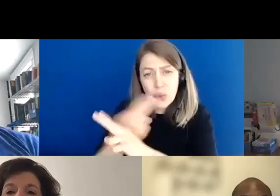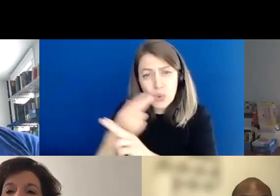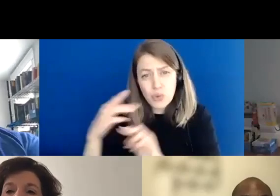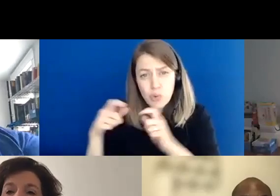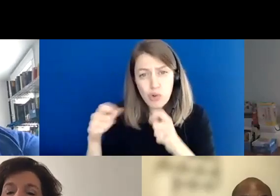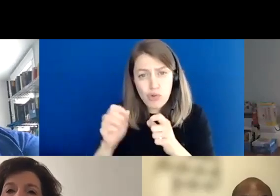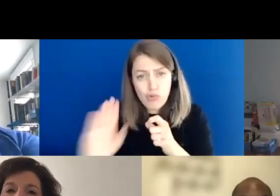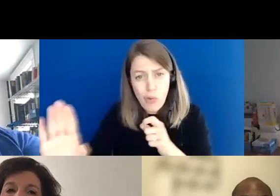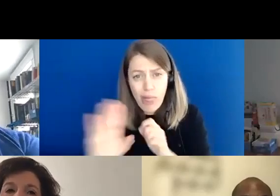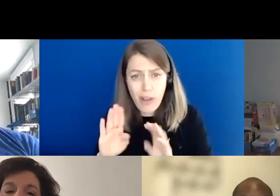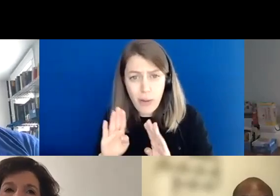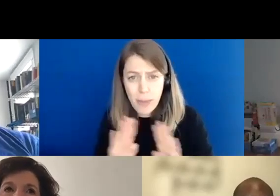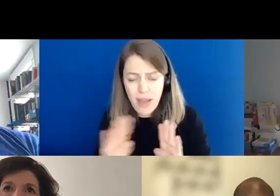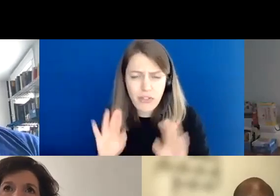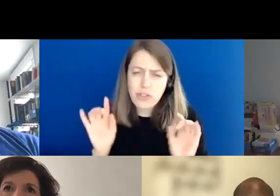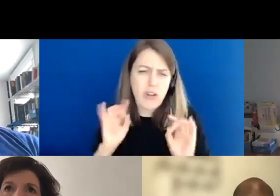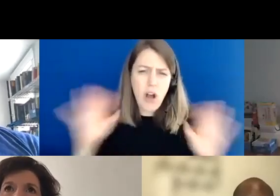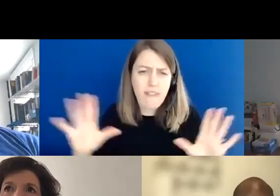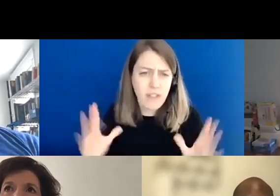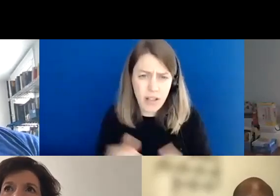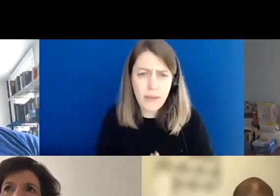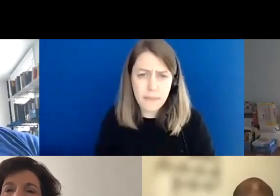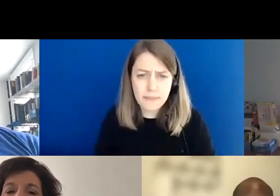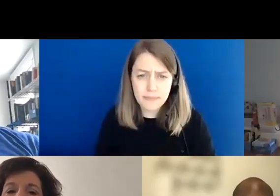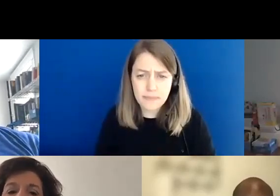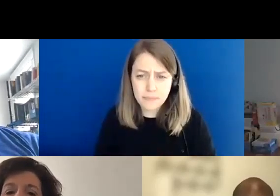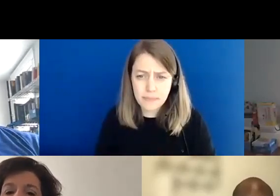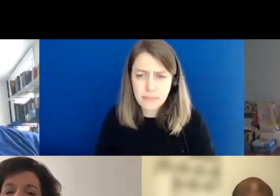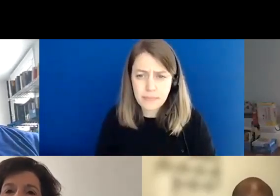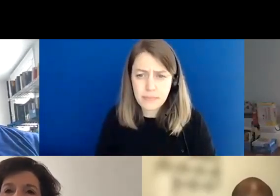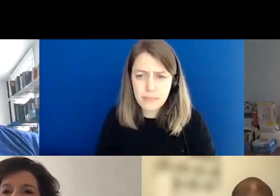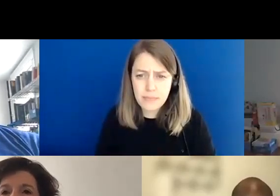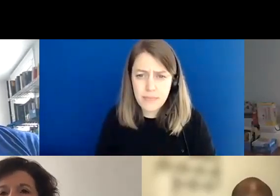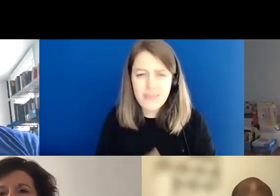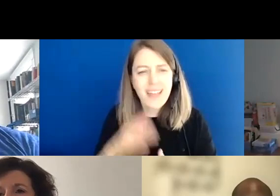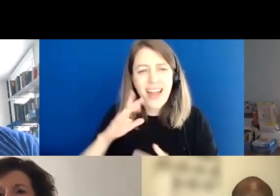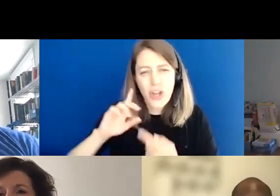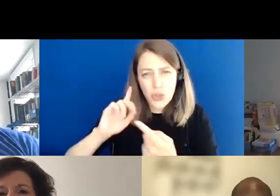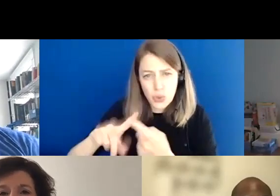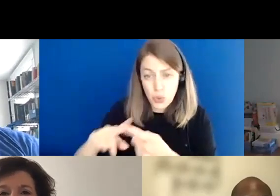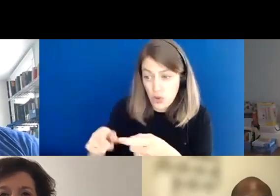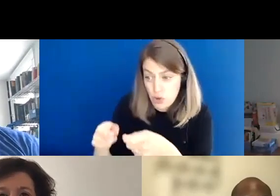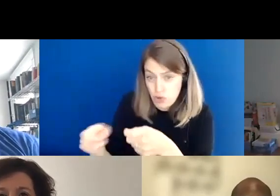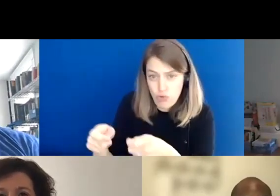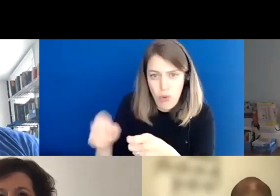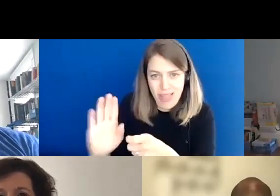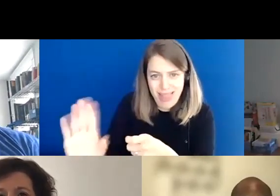And, as worrisome, to control behaviors that were not dangerous,